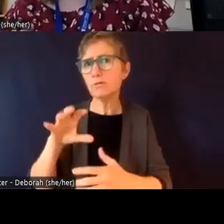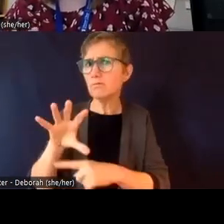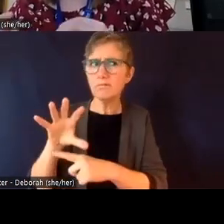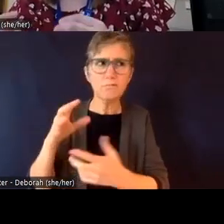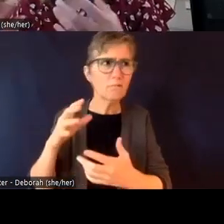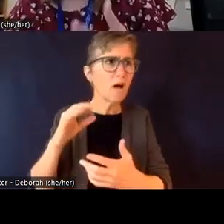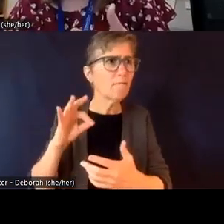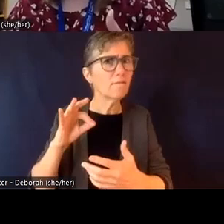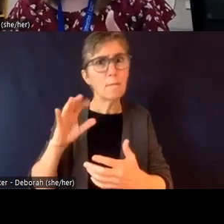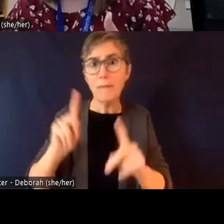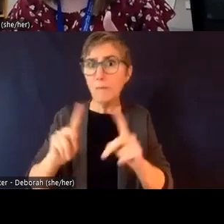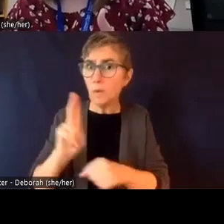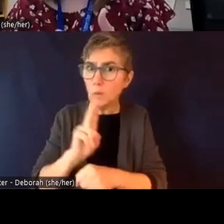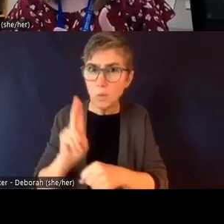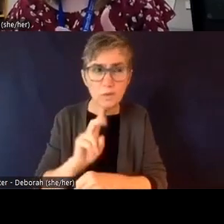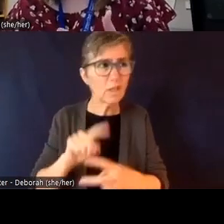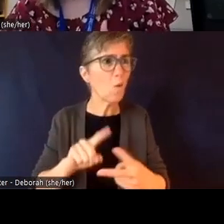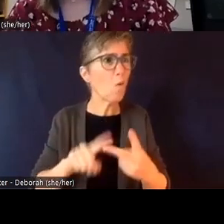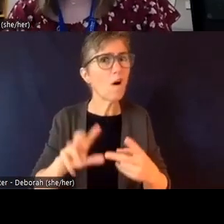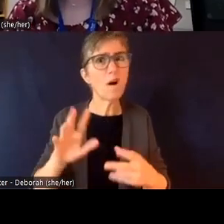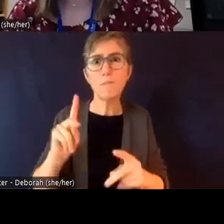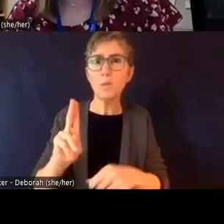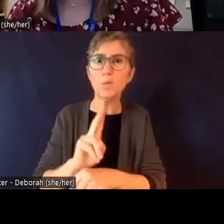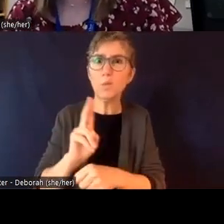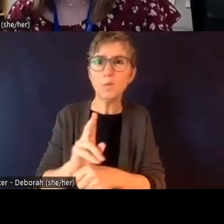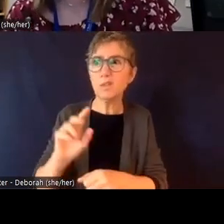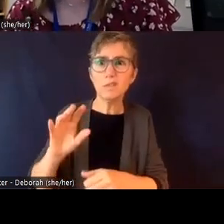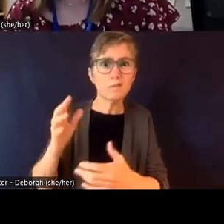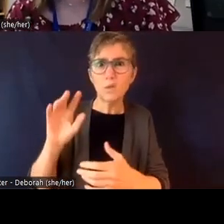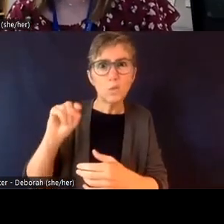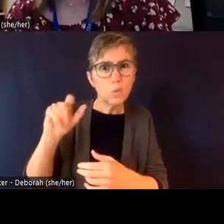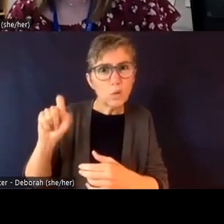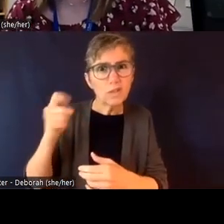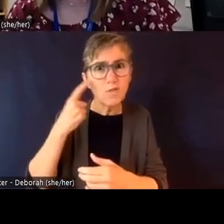like tools that people use to use drugs. And that's because of some really great